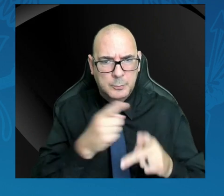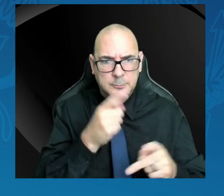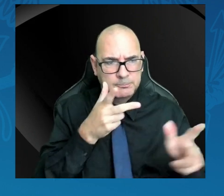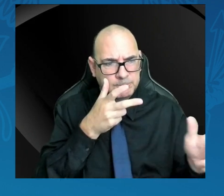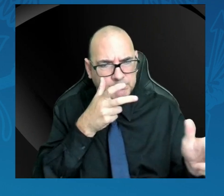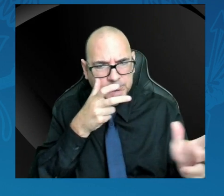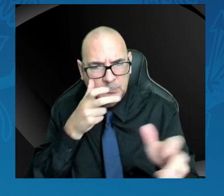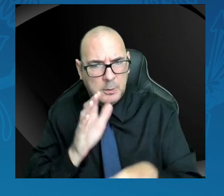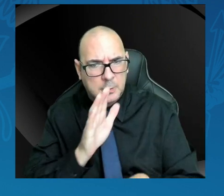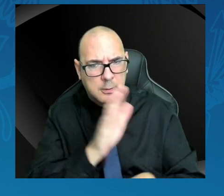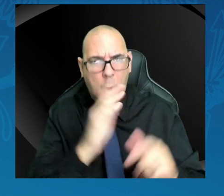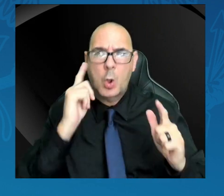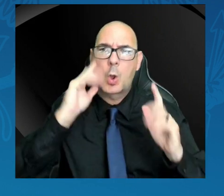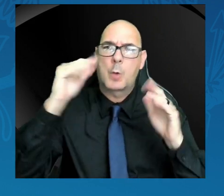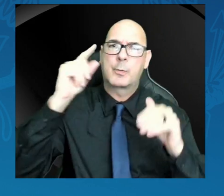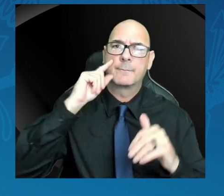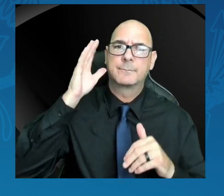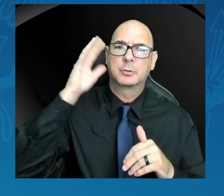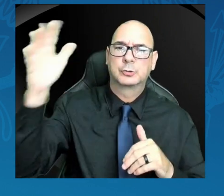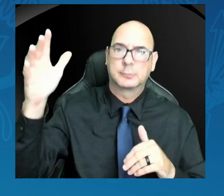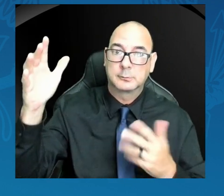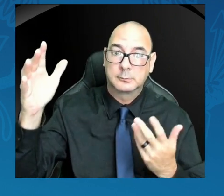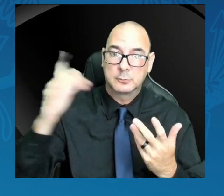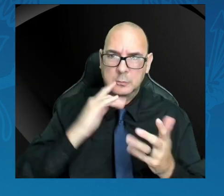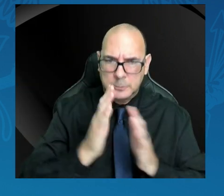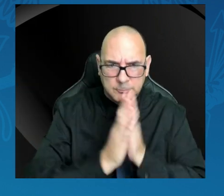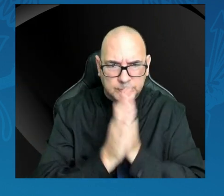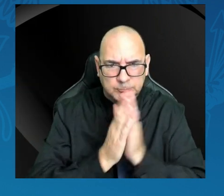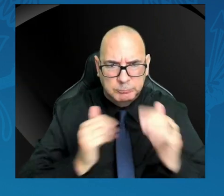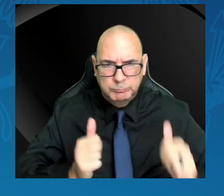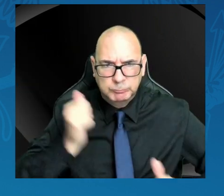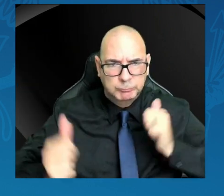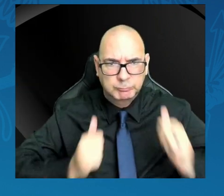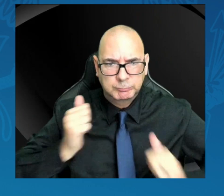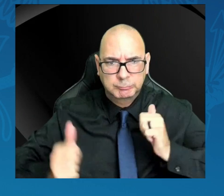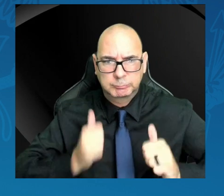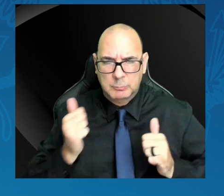Their passion is contagious. And it's also enabling because when I think about the work